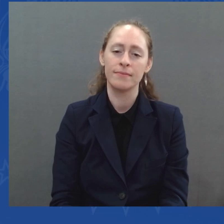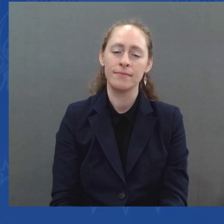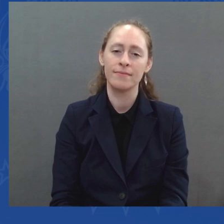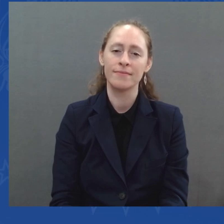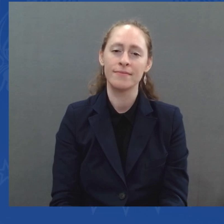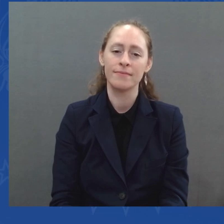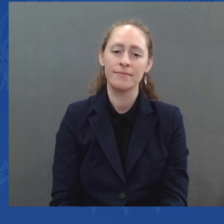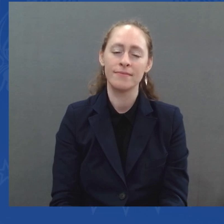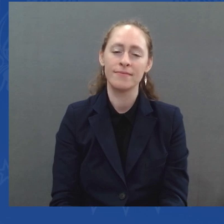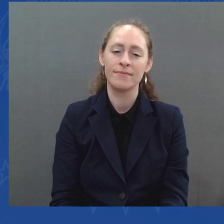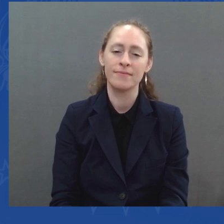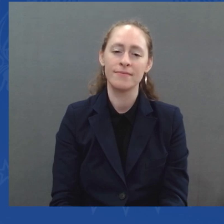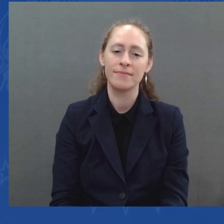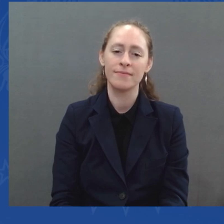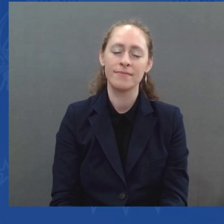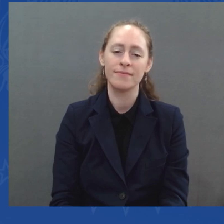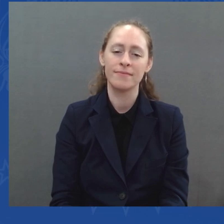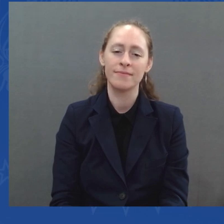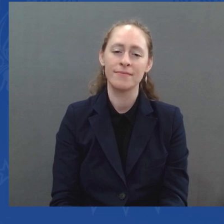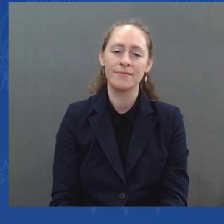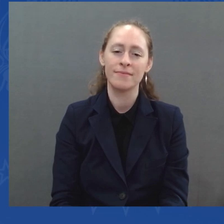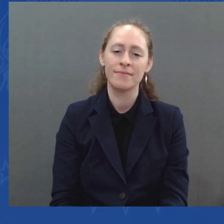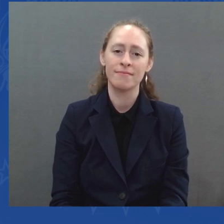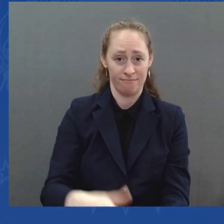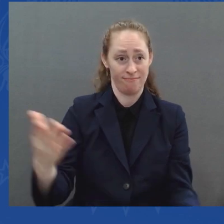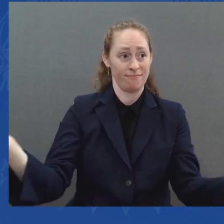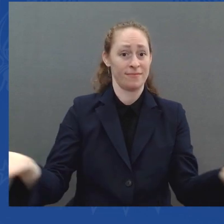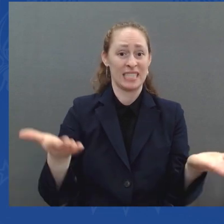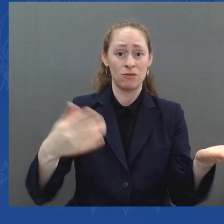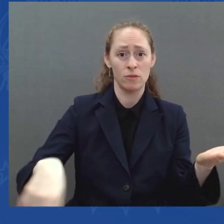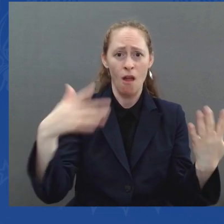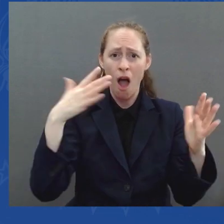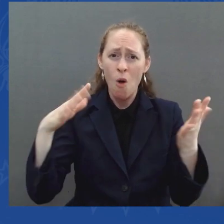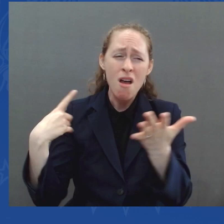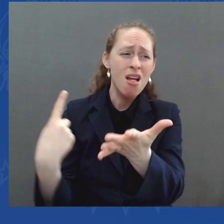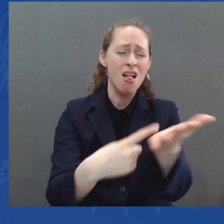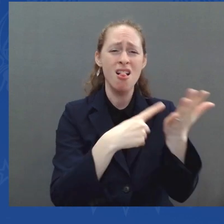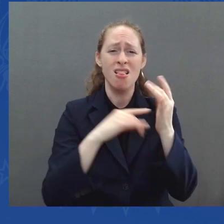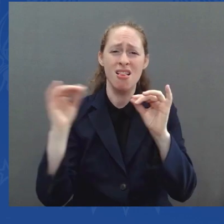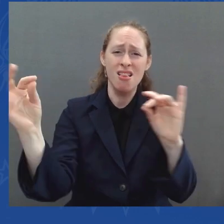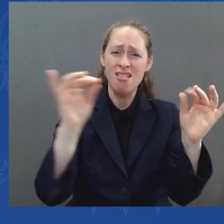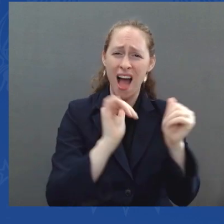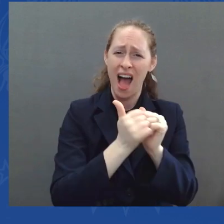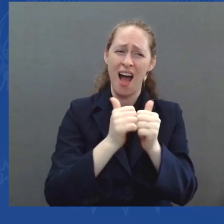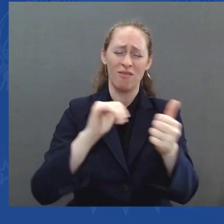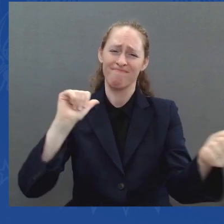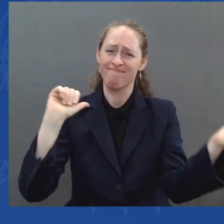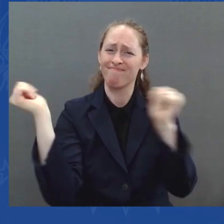Unlike almost every other advanced economy on earth, we didn't have a system that guaranteed access